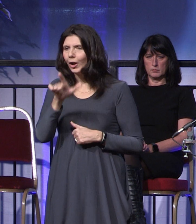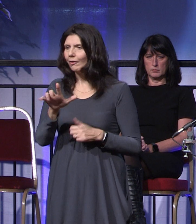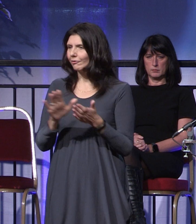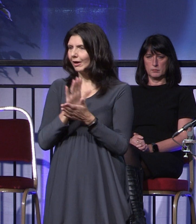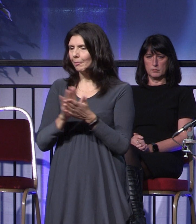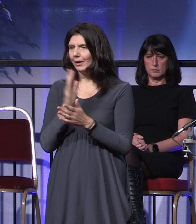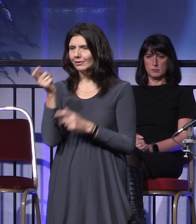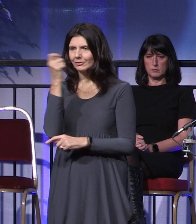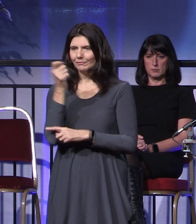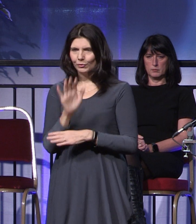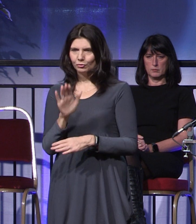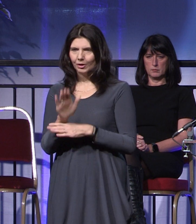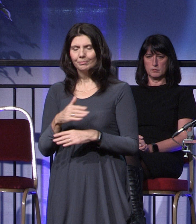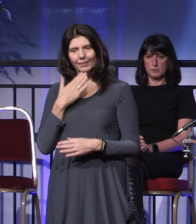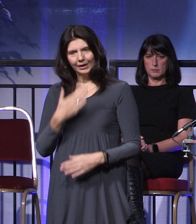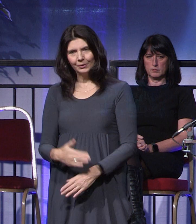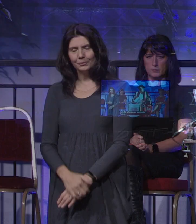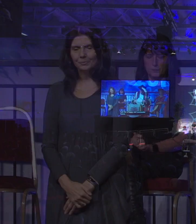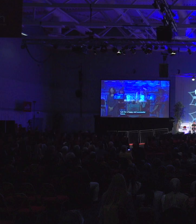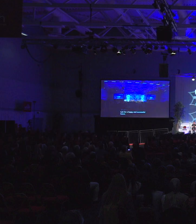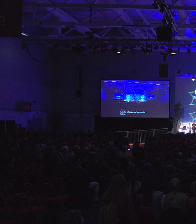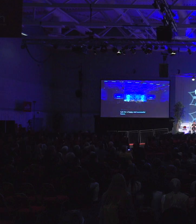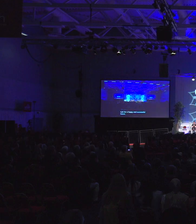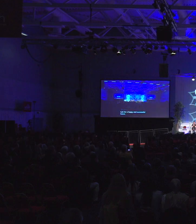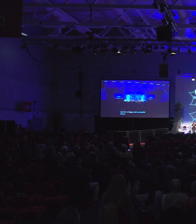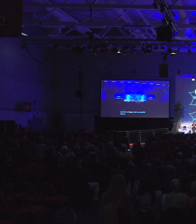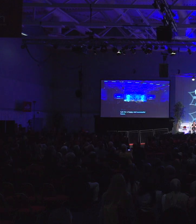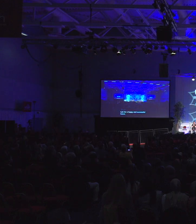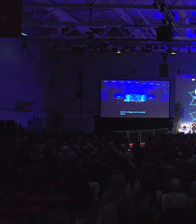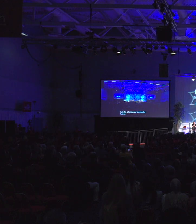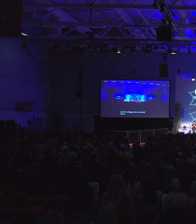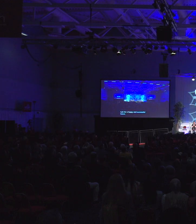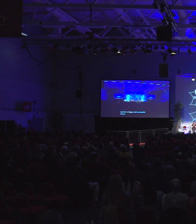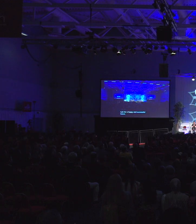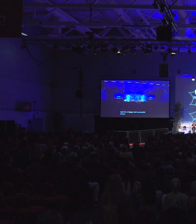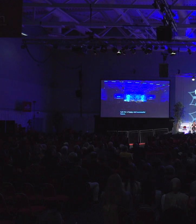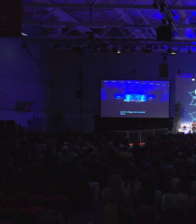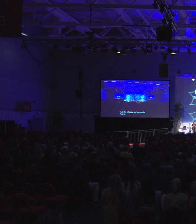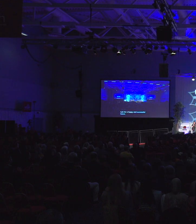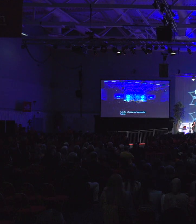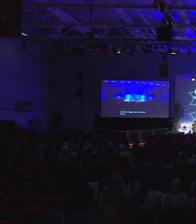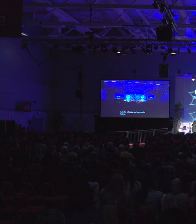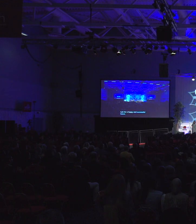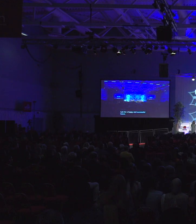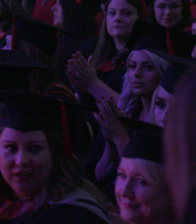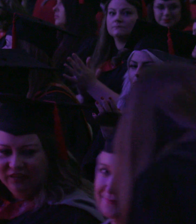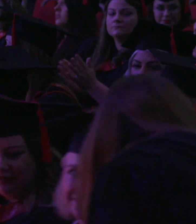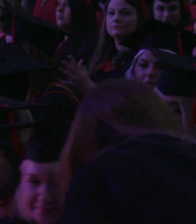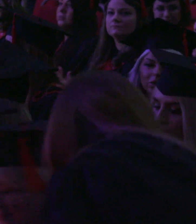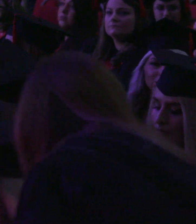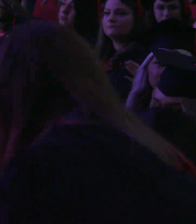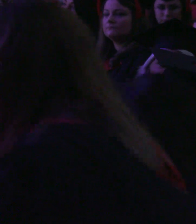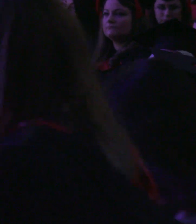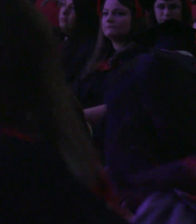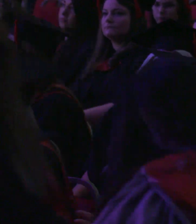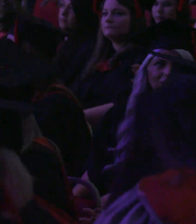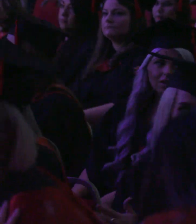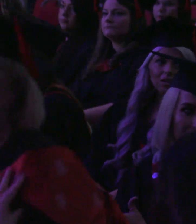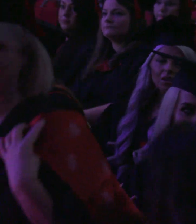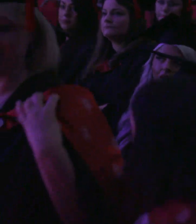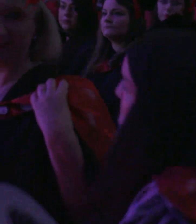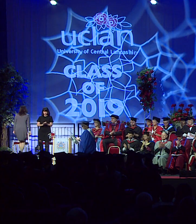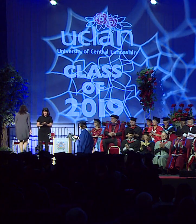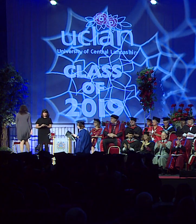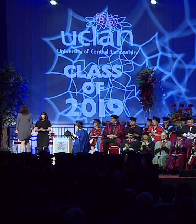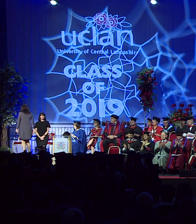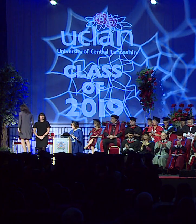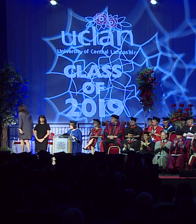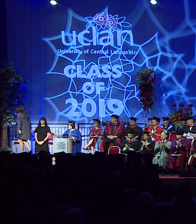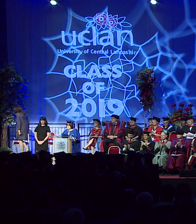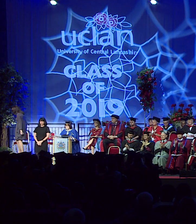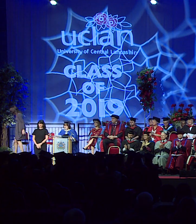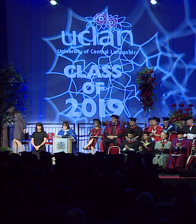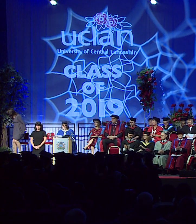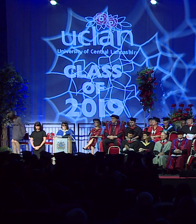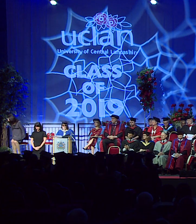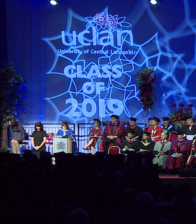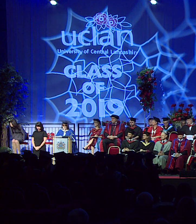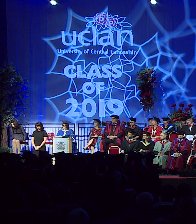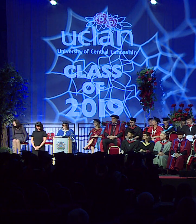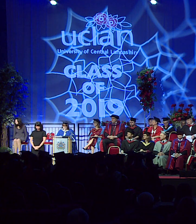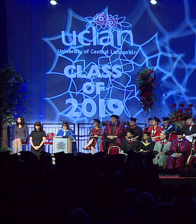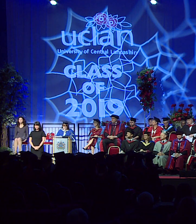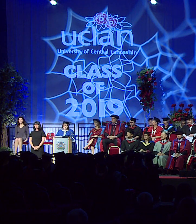successful future